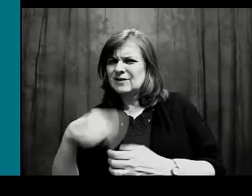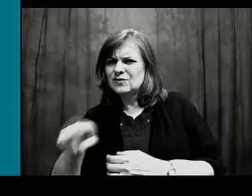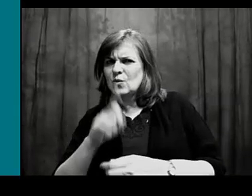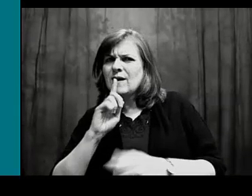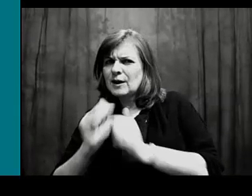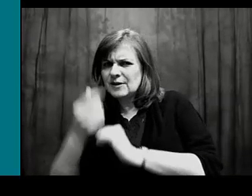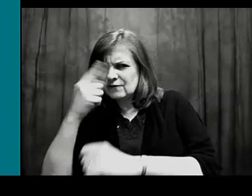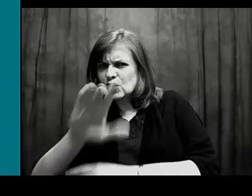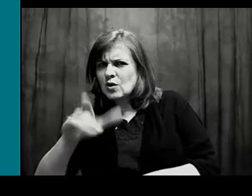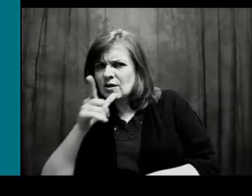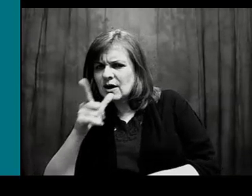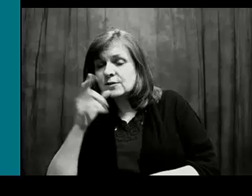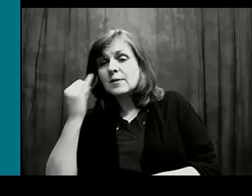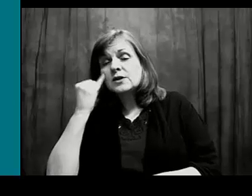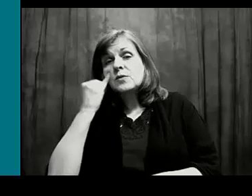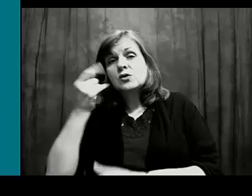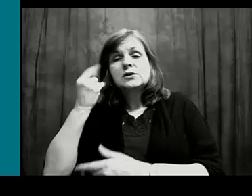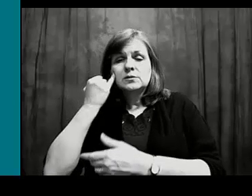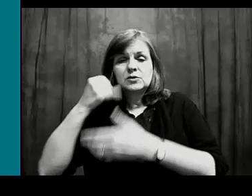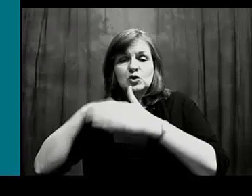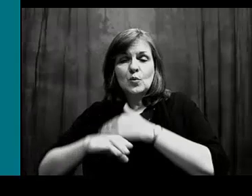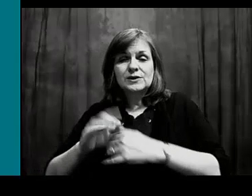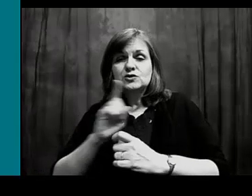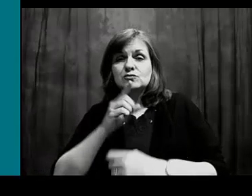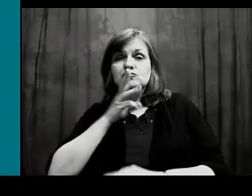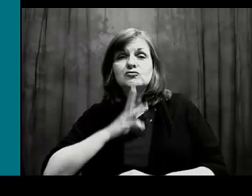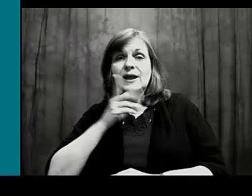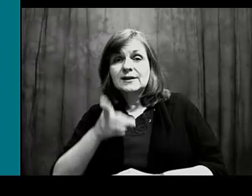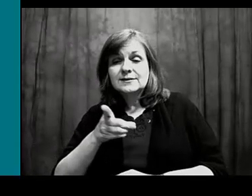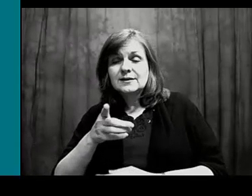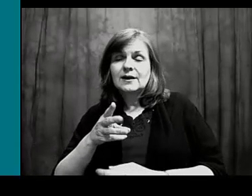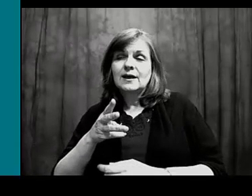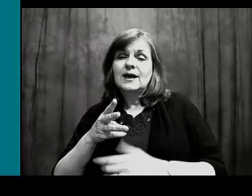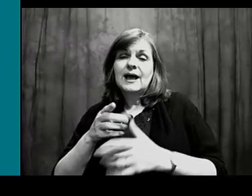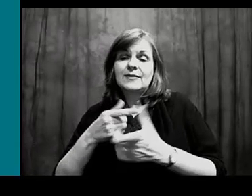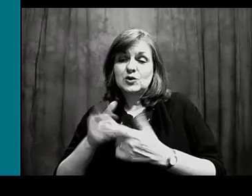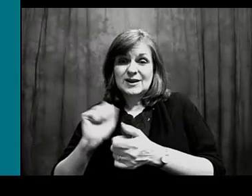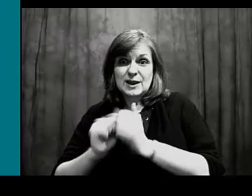lunch but imagine if you walked into Gracies [cafeteria] and you had to compete for